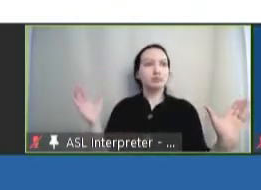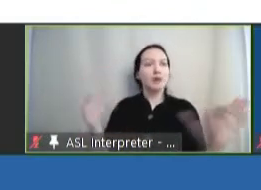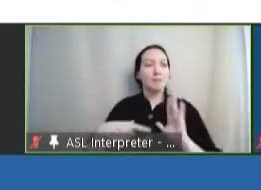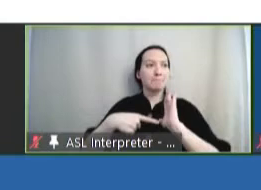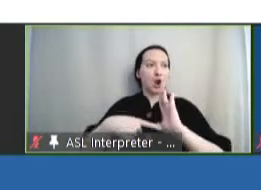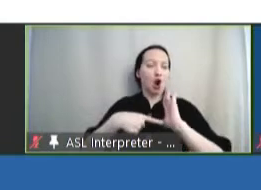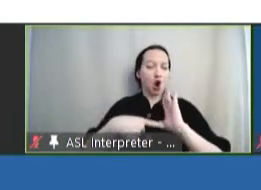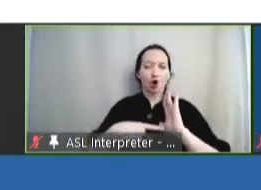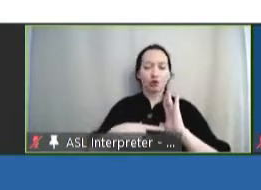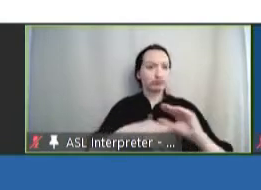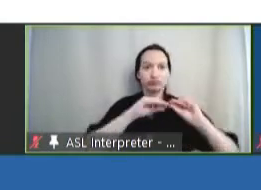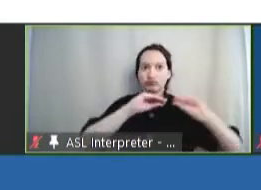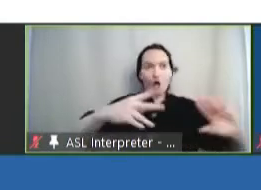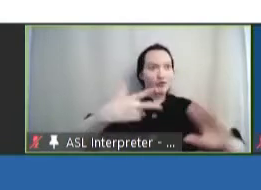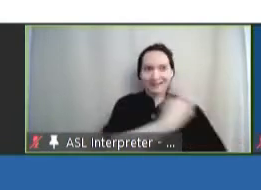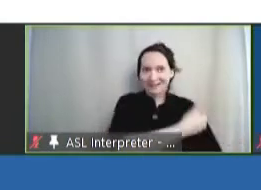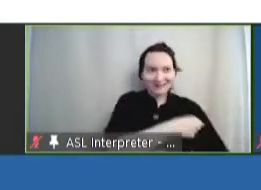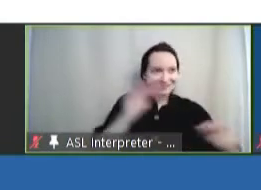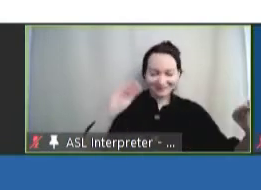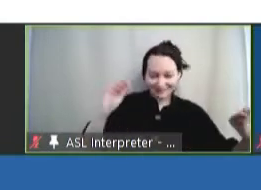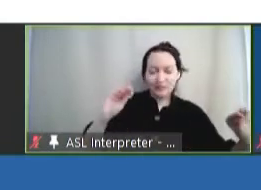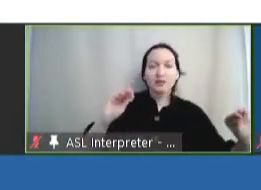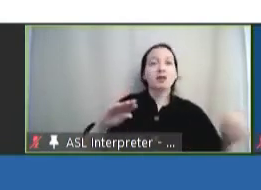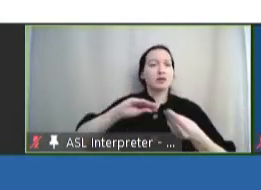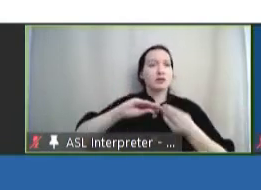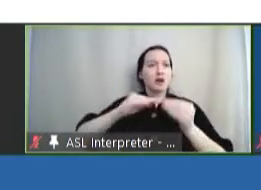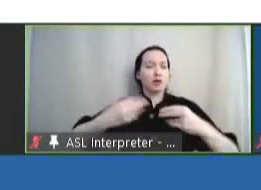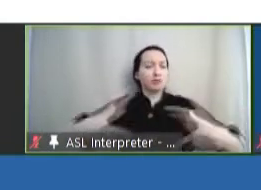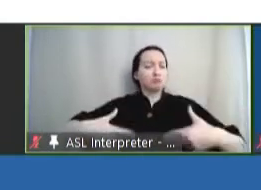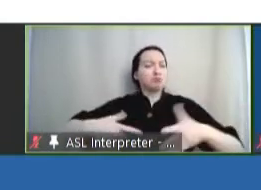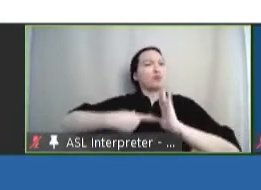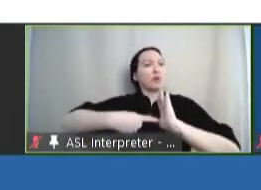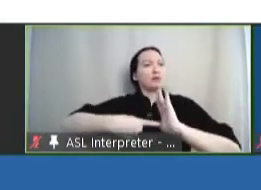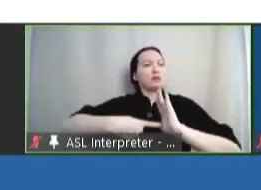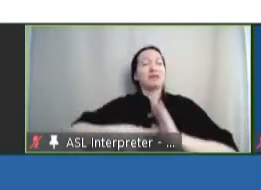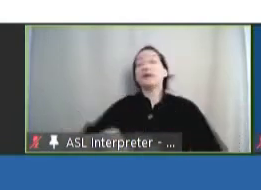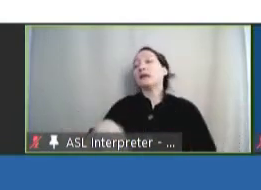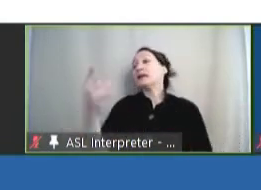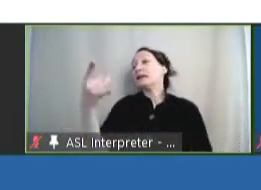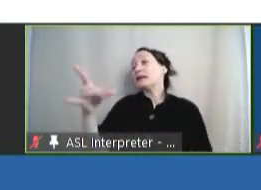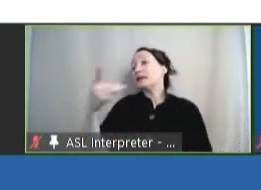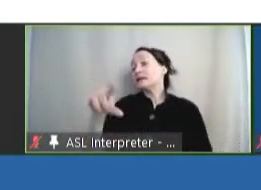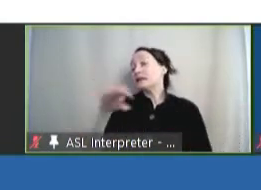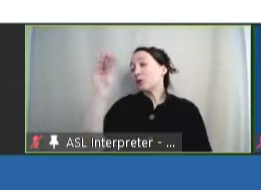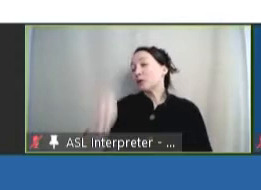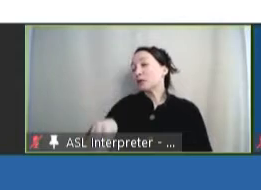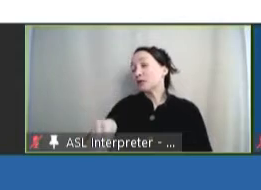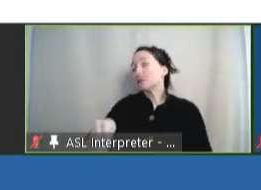with no vaccines available, these numbers represent an 18 percent reduction in